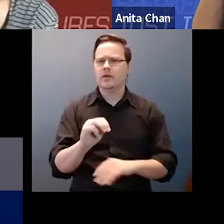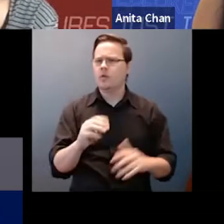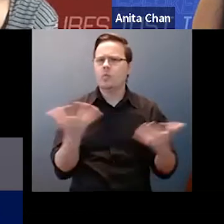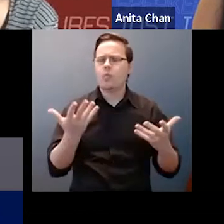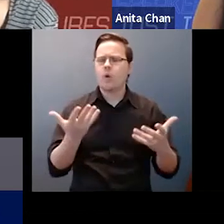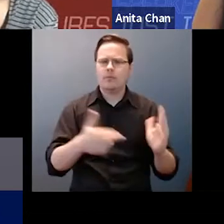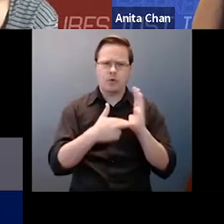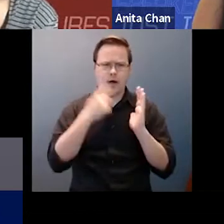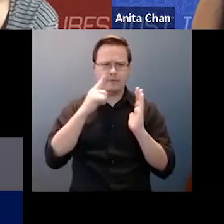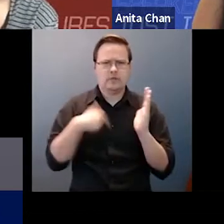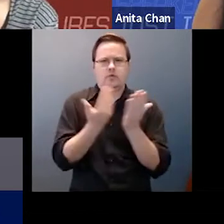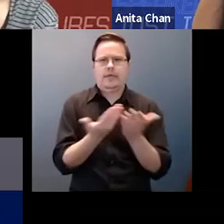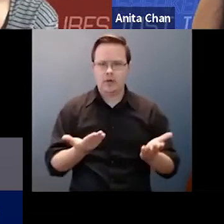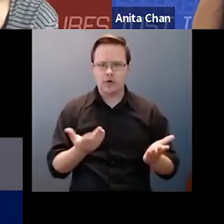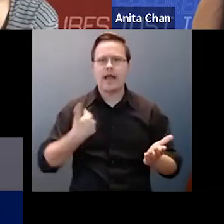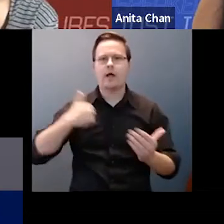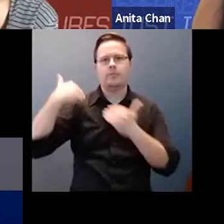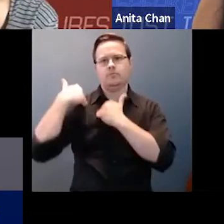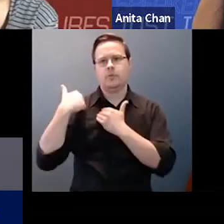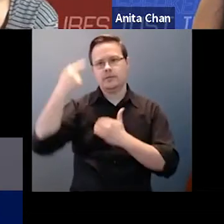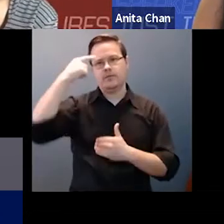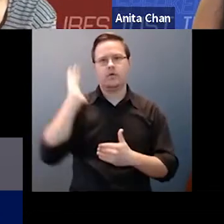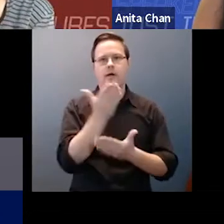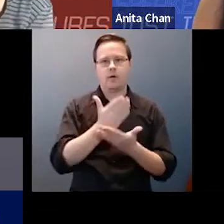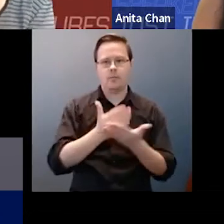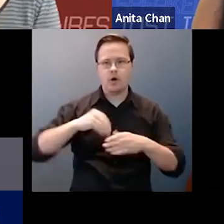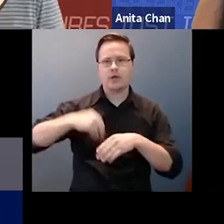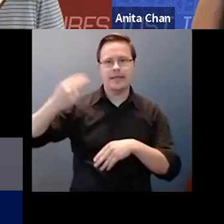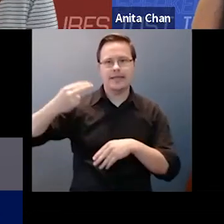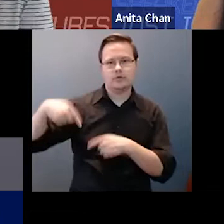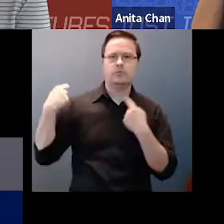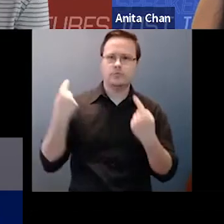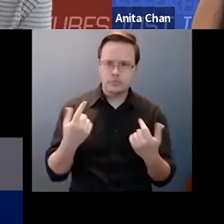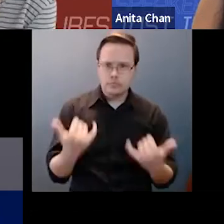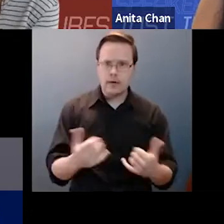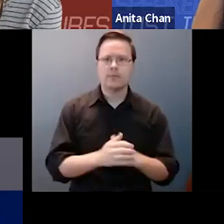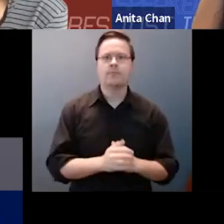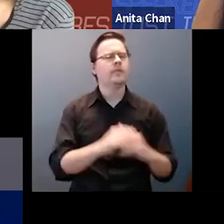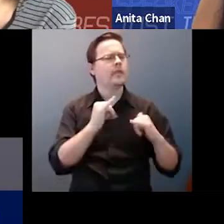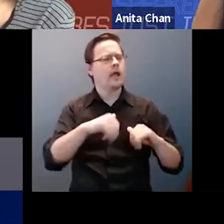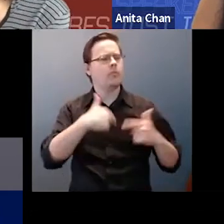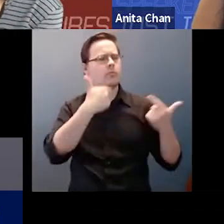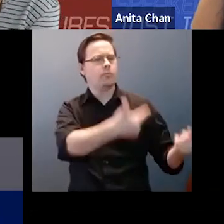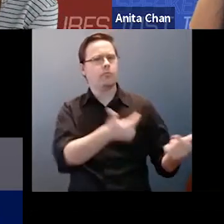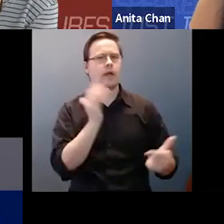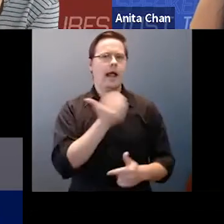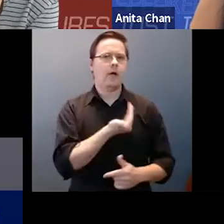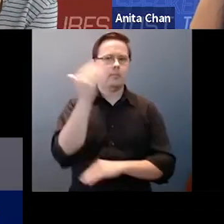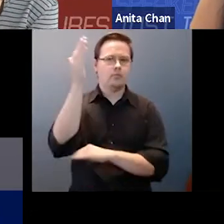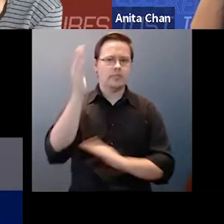accountable with lower part in history? We'd now like to turn it off retirees steam presenter. We are extremely honored to have